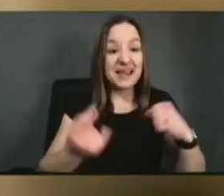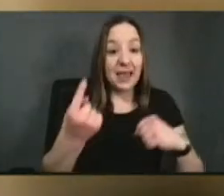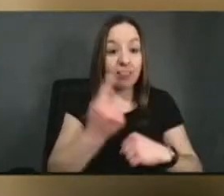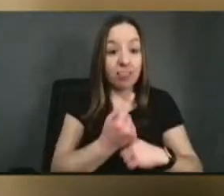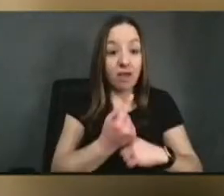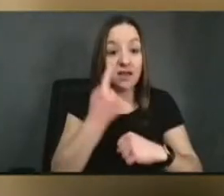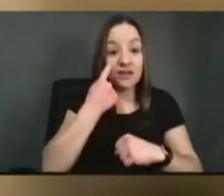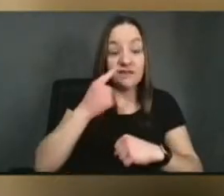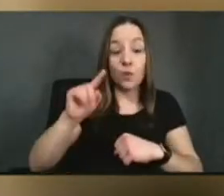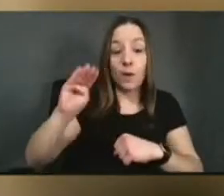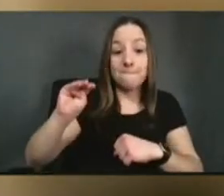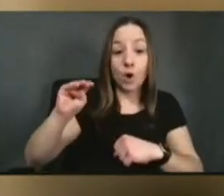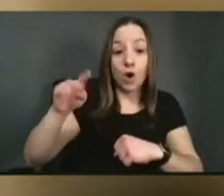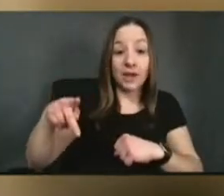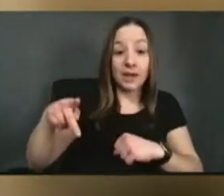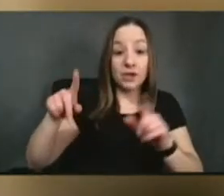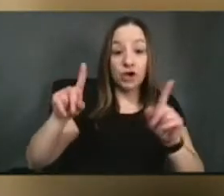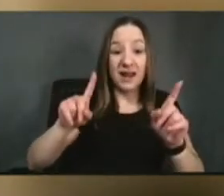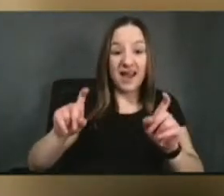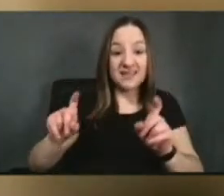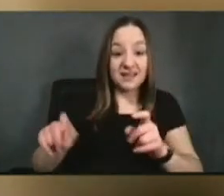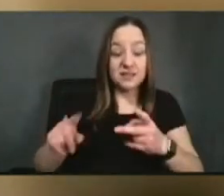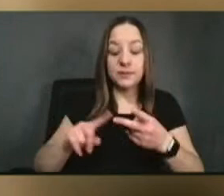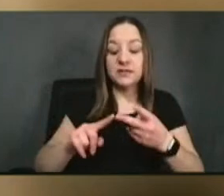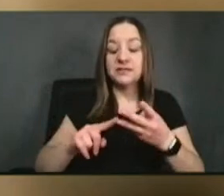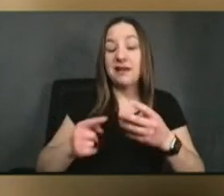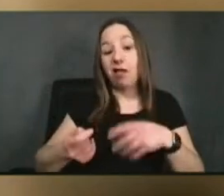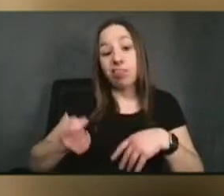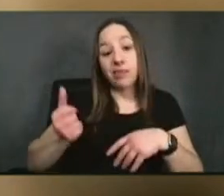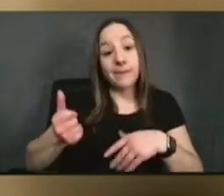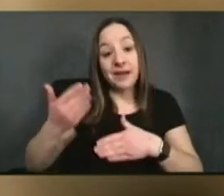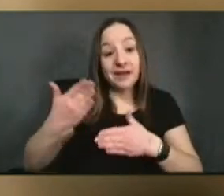extended some of our deadlines for the marking period